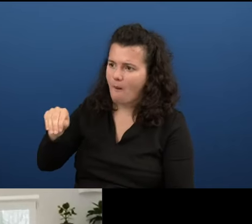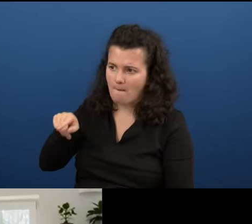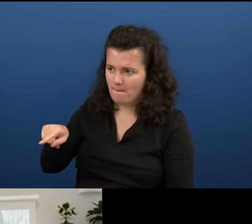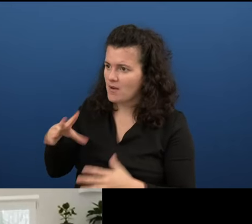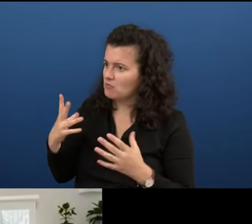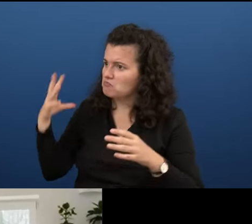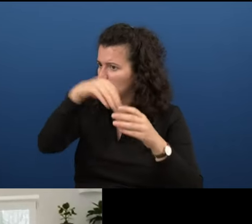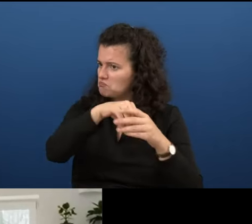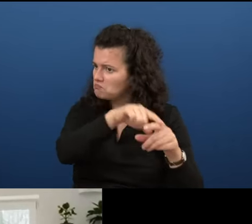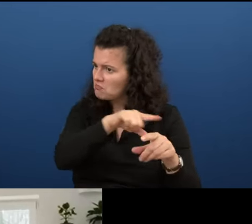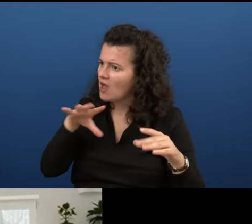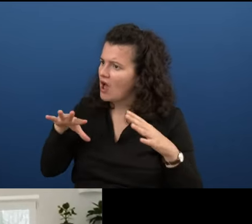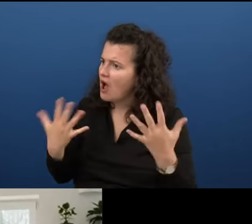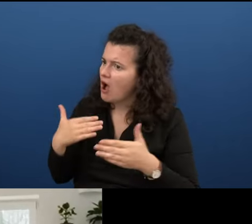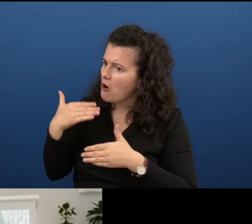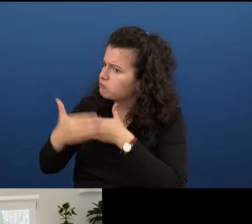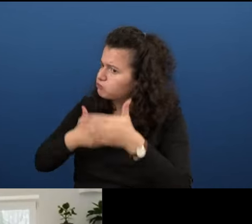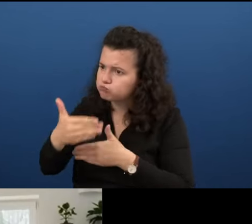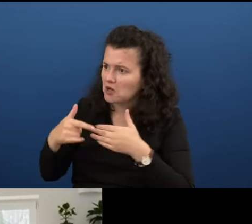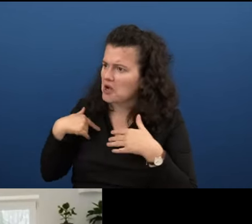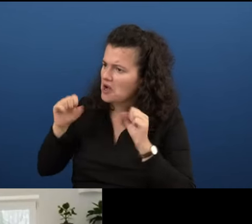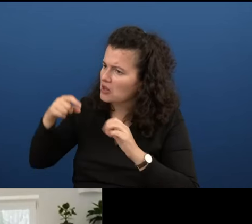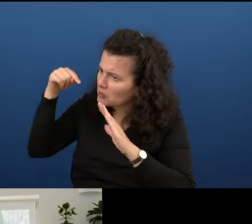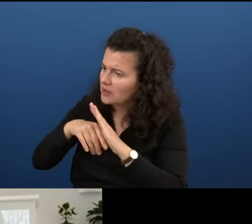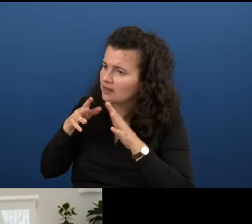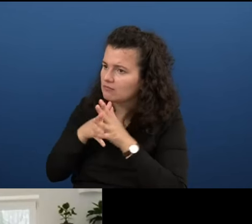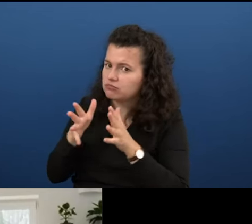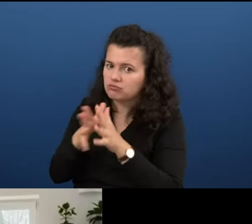disability network, and to also hear 12:00:14 about the impact and benefits of